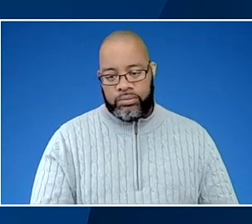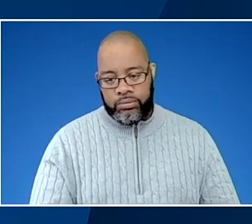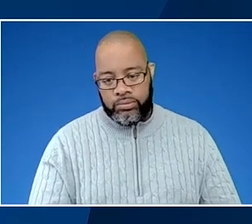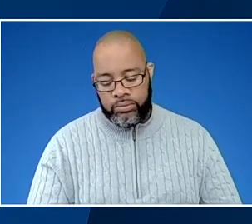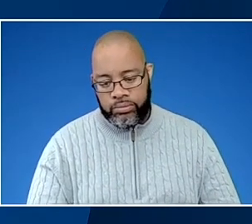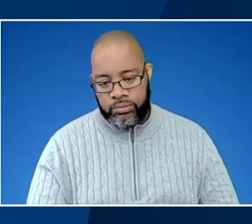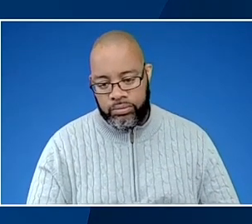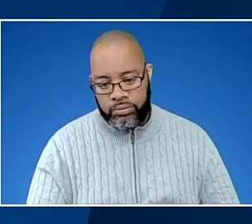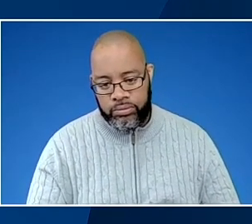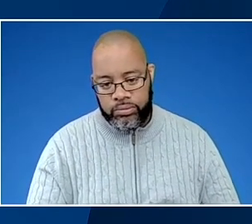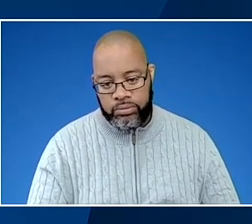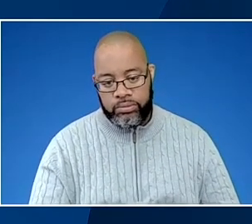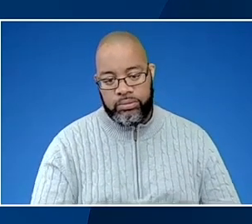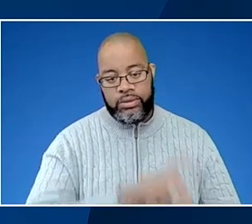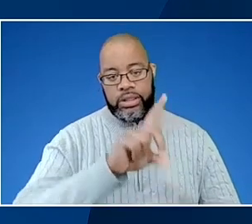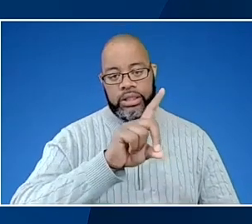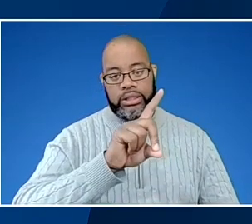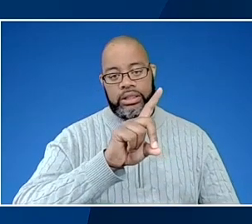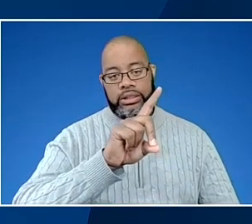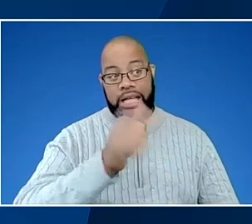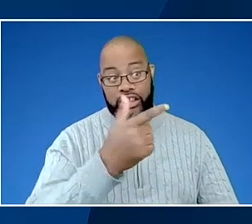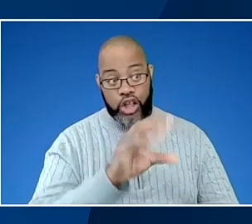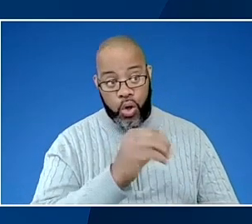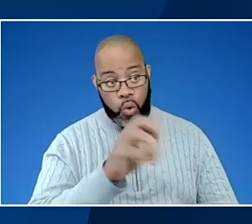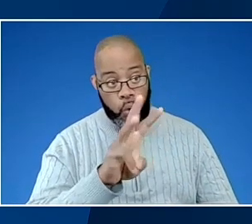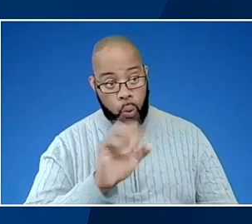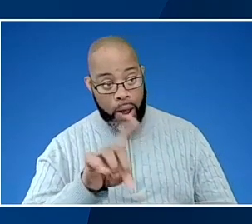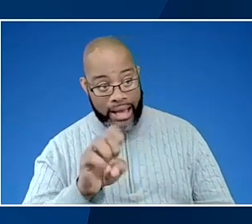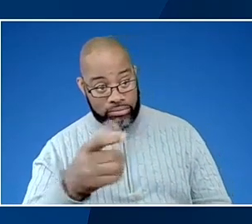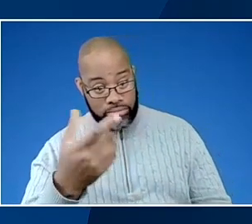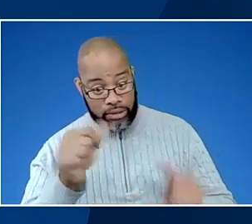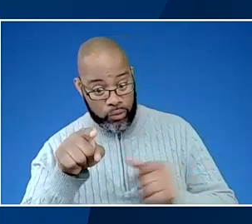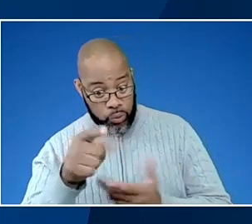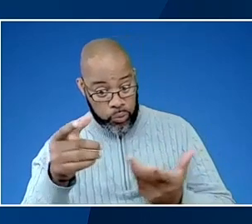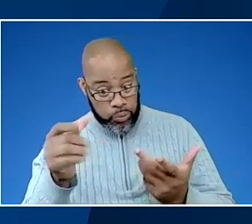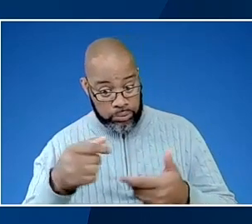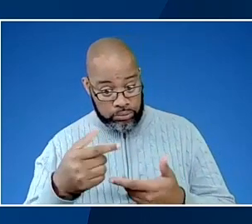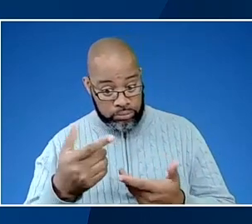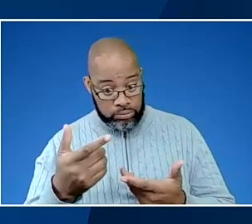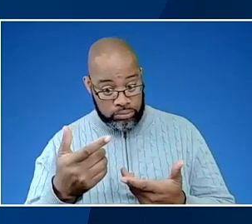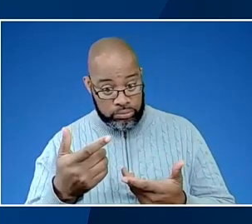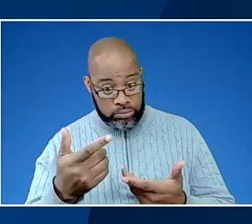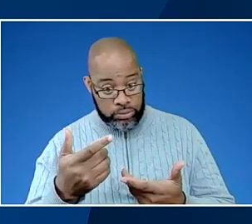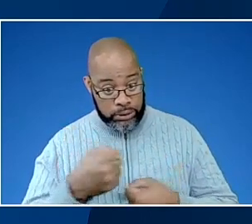D'Angelo, Wade? Or would that be- and you all are on mute. It looks like you all are mulling it over.